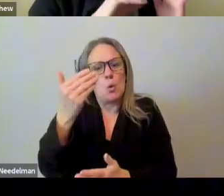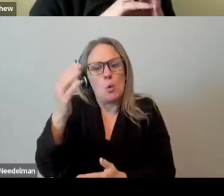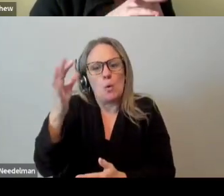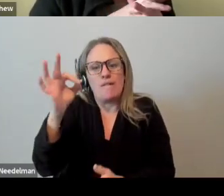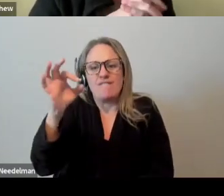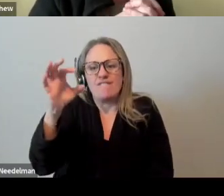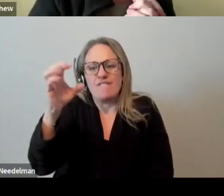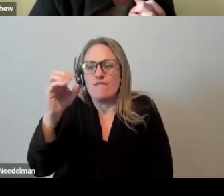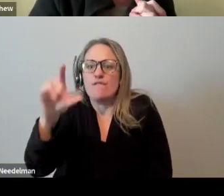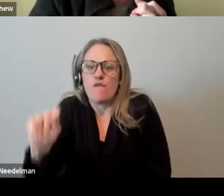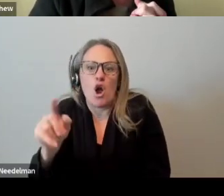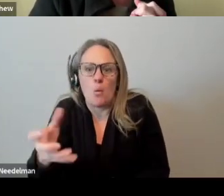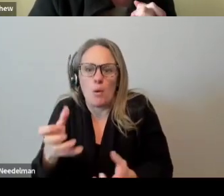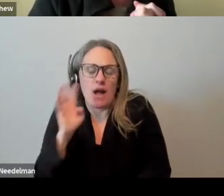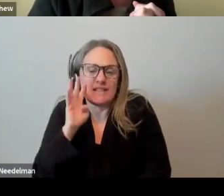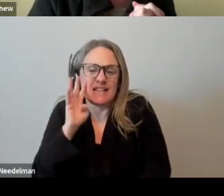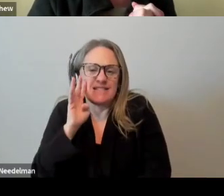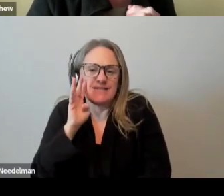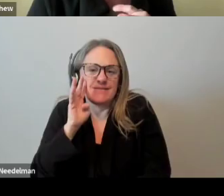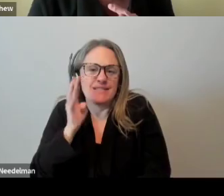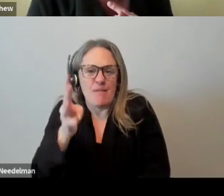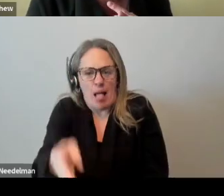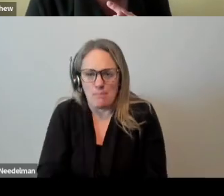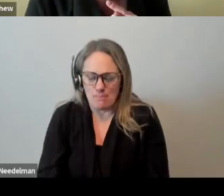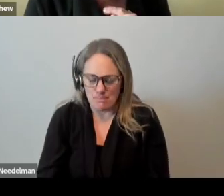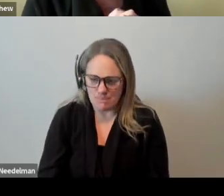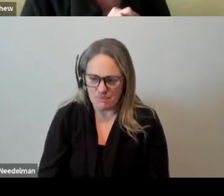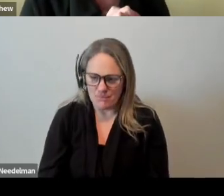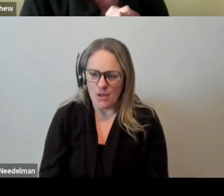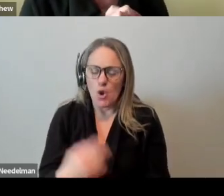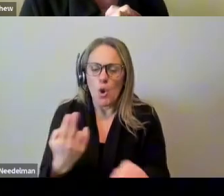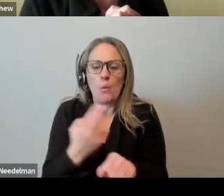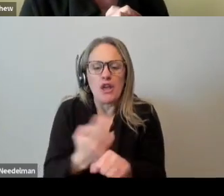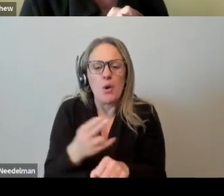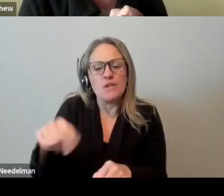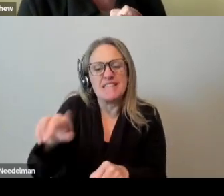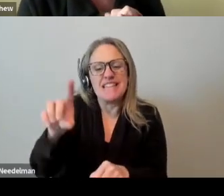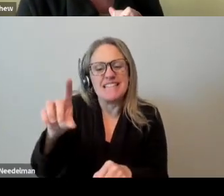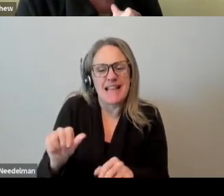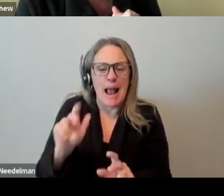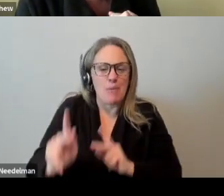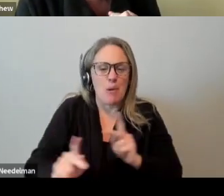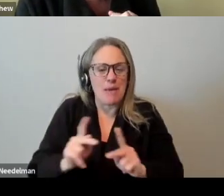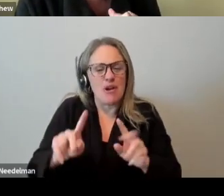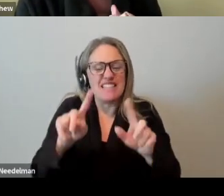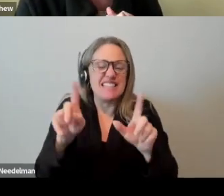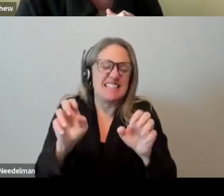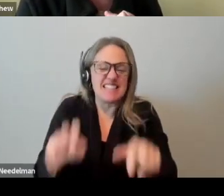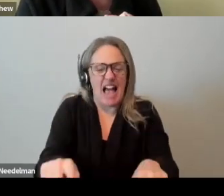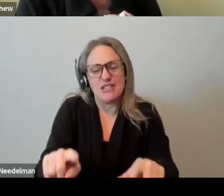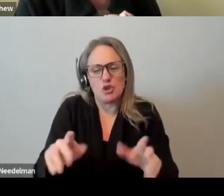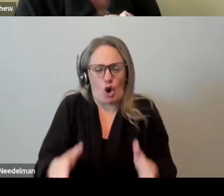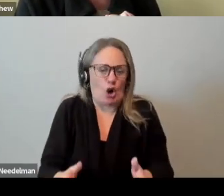We often see disabled people as test pilots for different technologies. Tech projects around disability